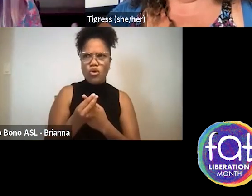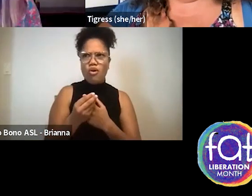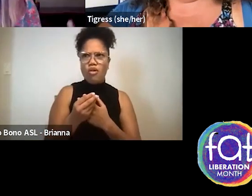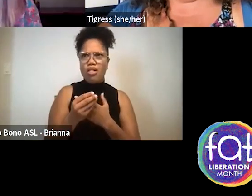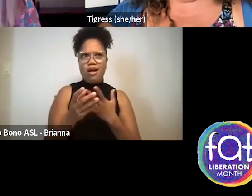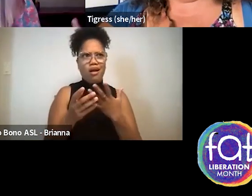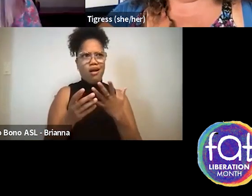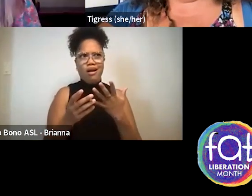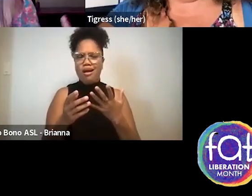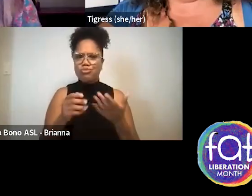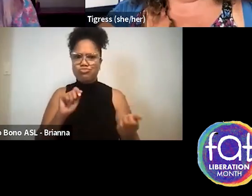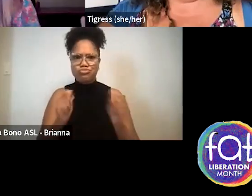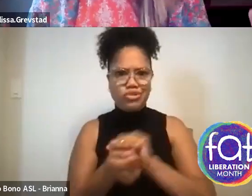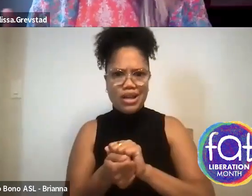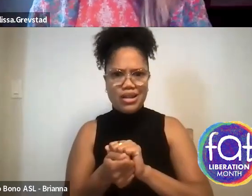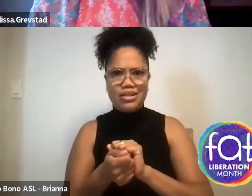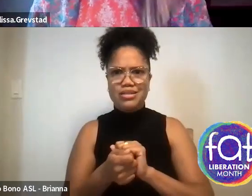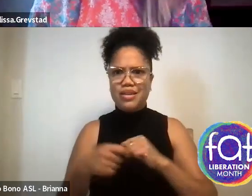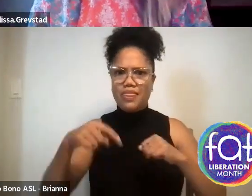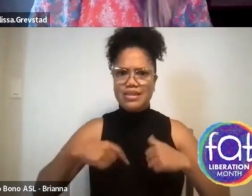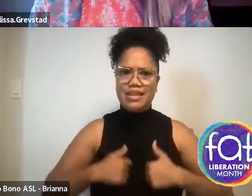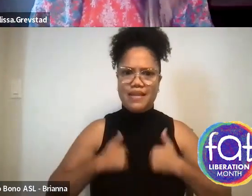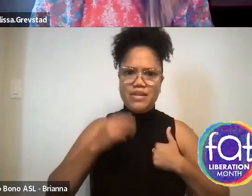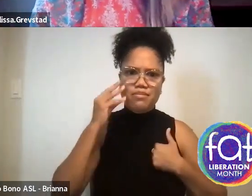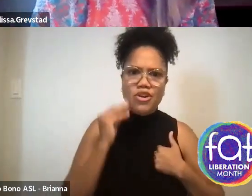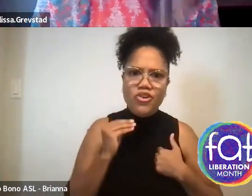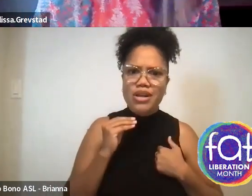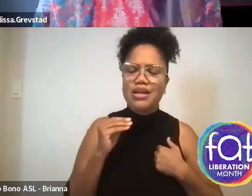and so true to the lived experience of so many people living in this country.